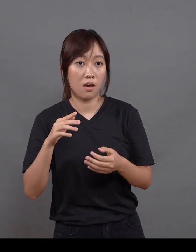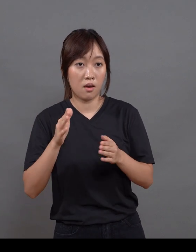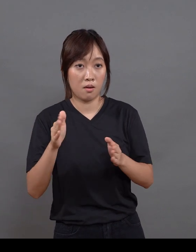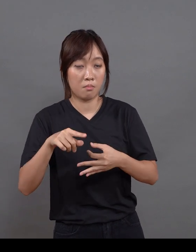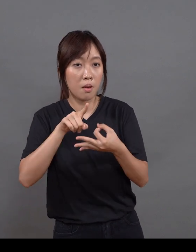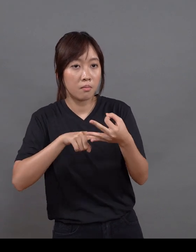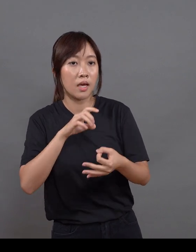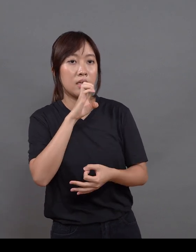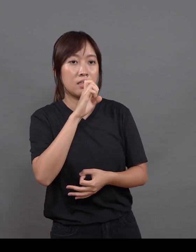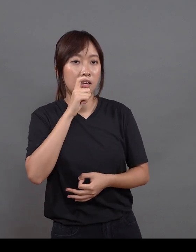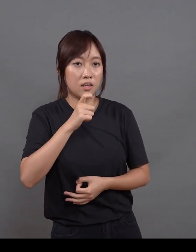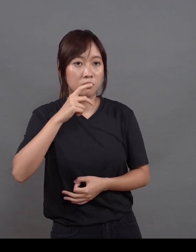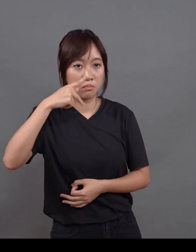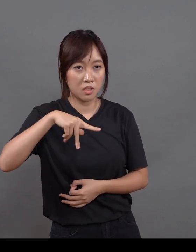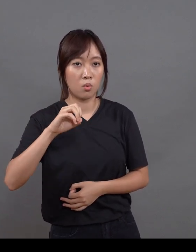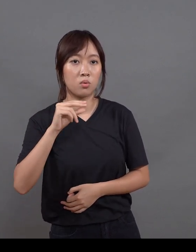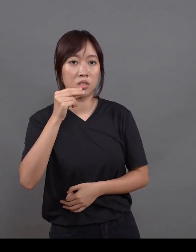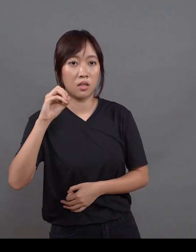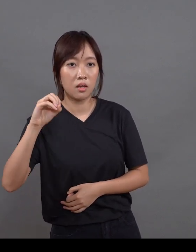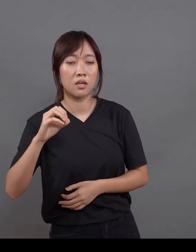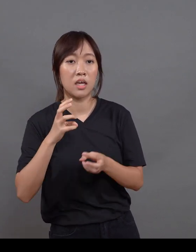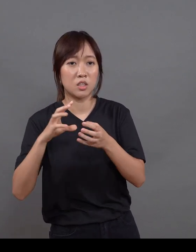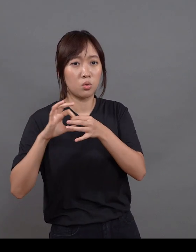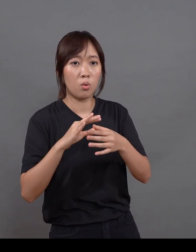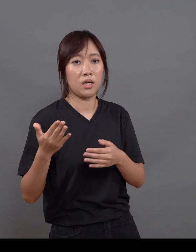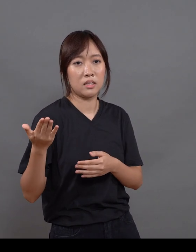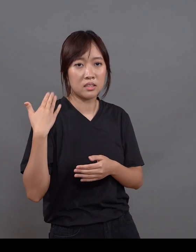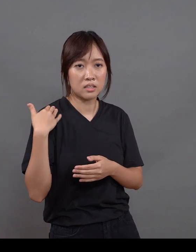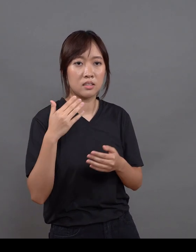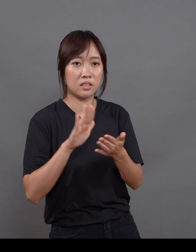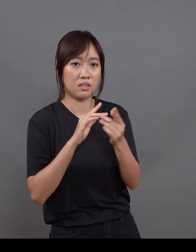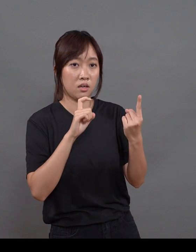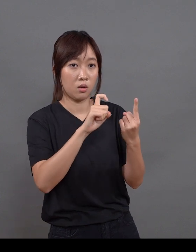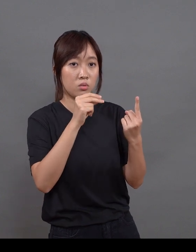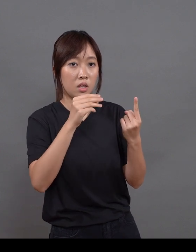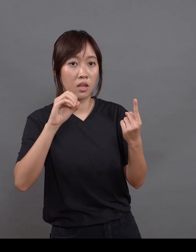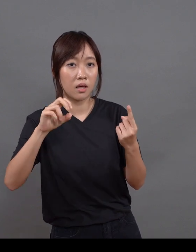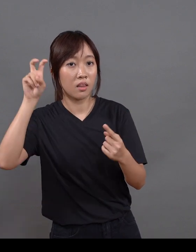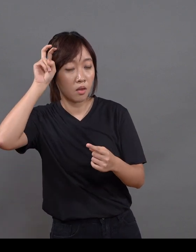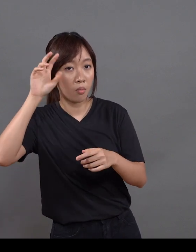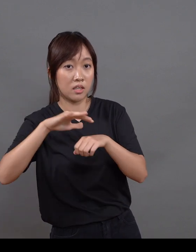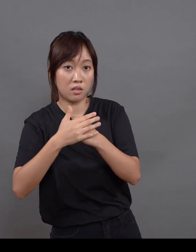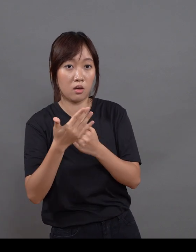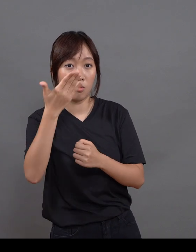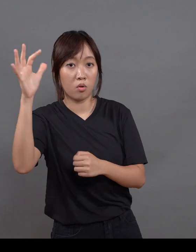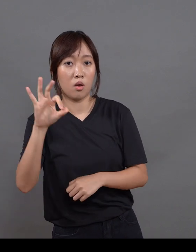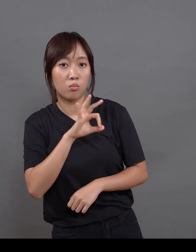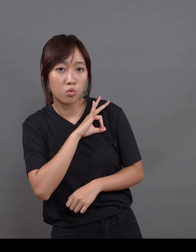For example, this box titled ‘Expo 70’ contains information related to the Osaka World Expo in 1970